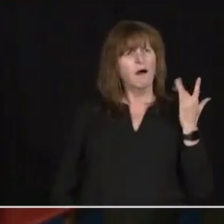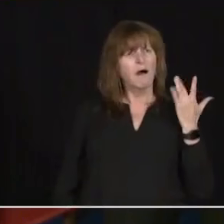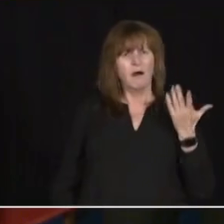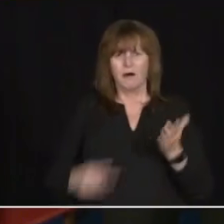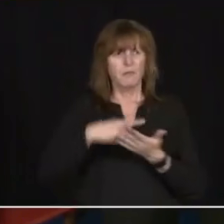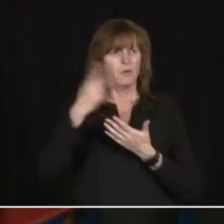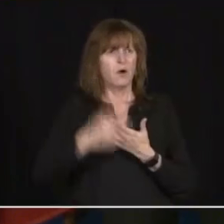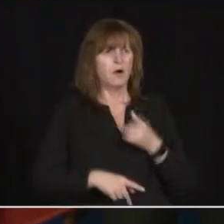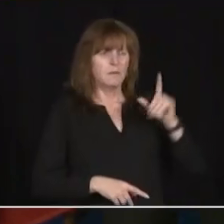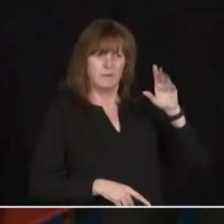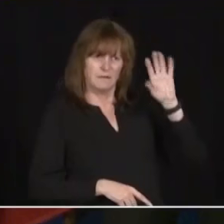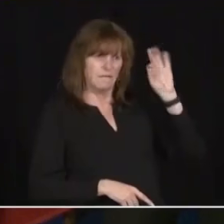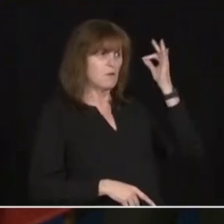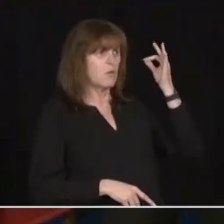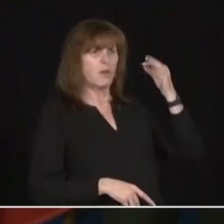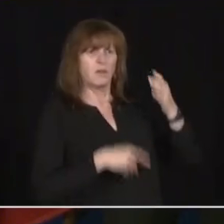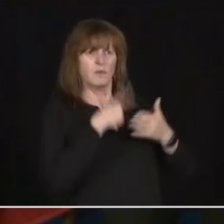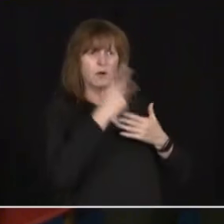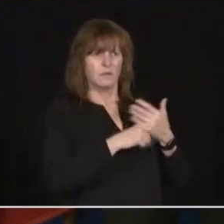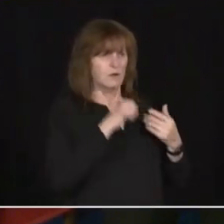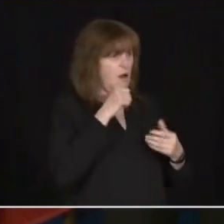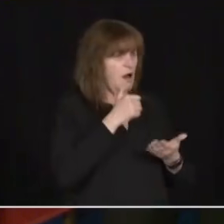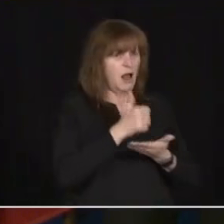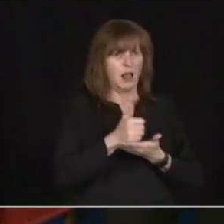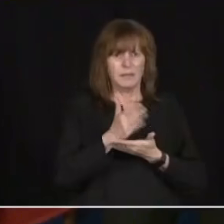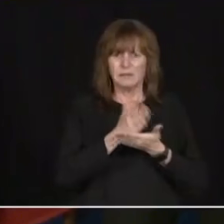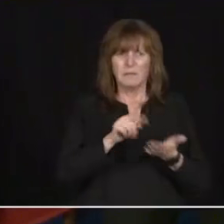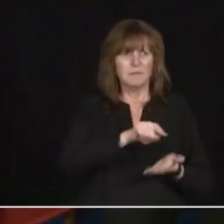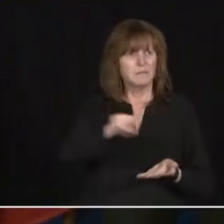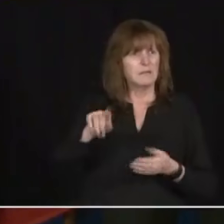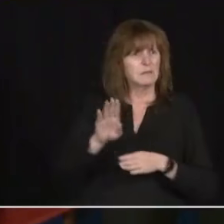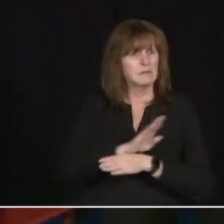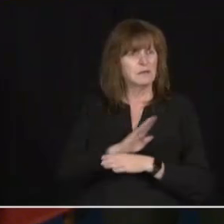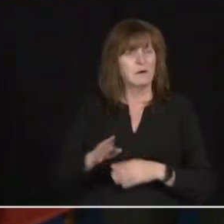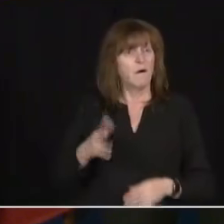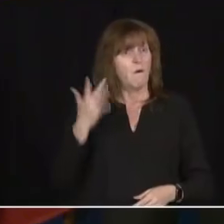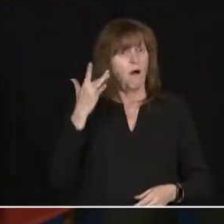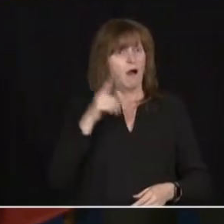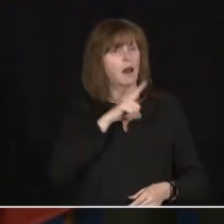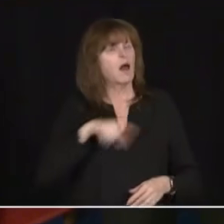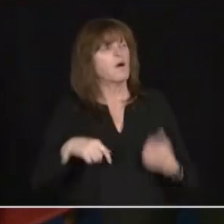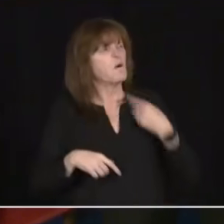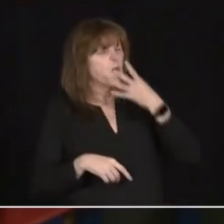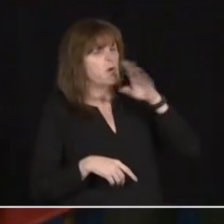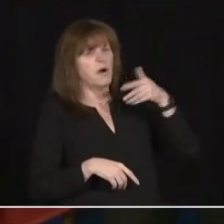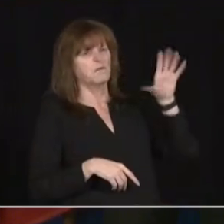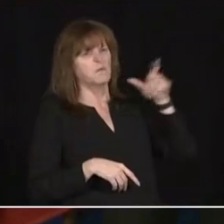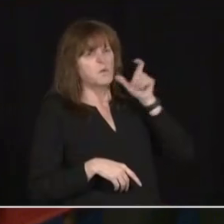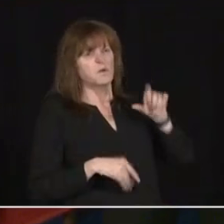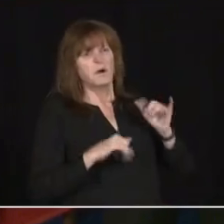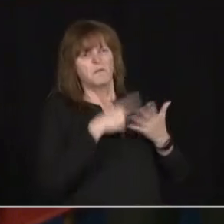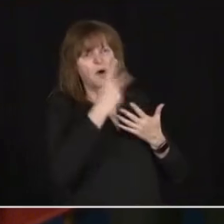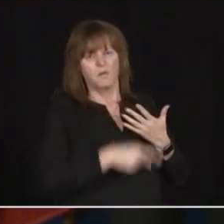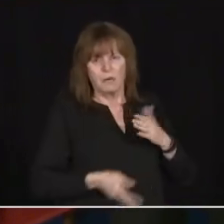because as I just mentioned that program is not going to do a lot for these commercial tenants whose landlords are refusing